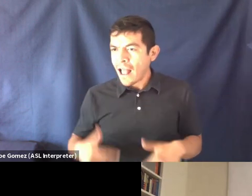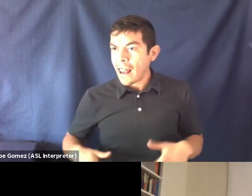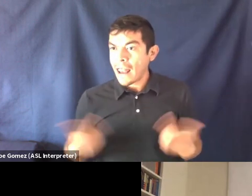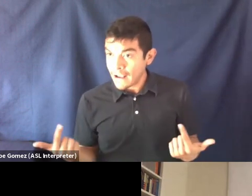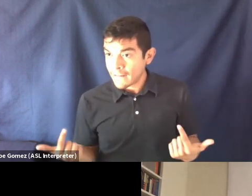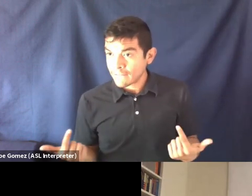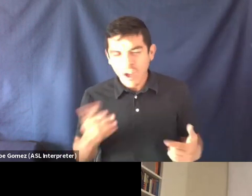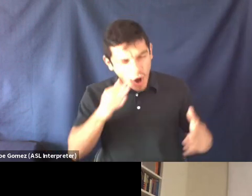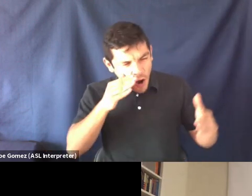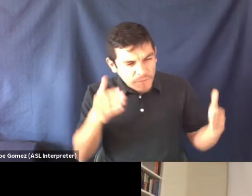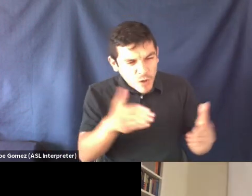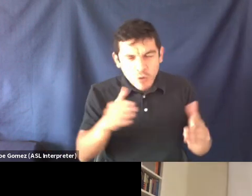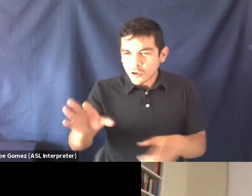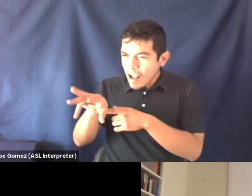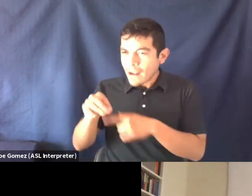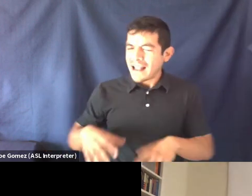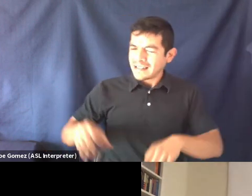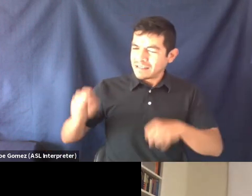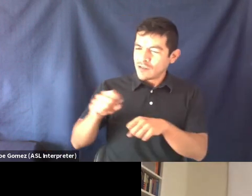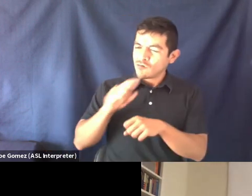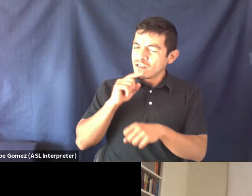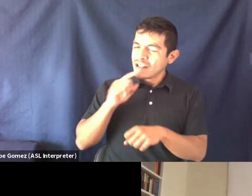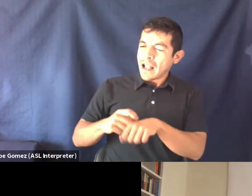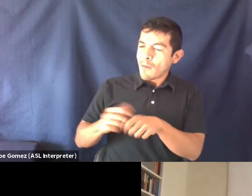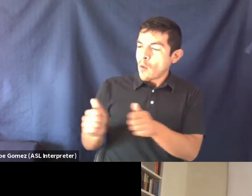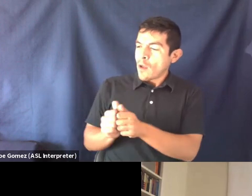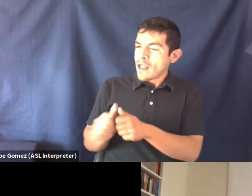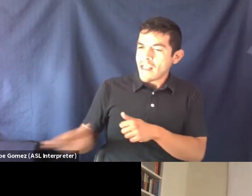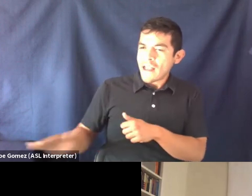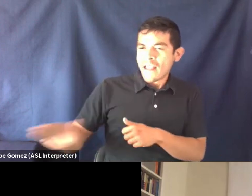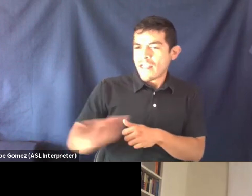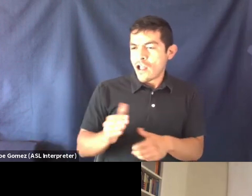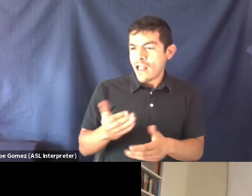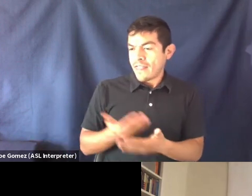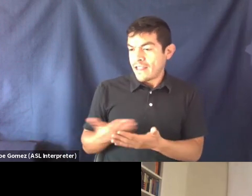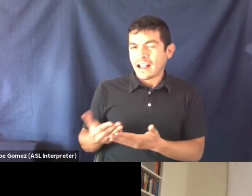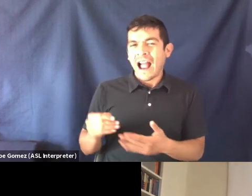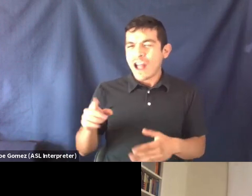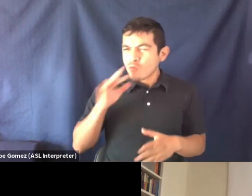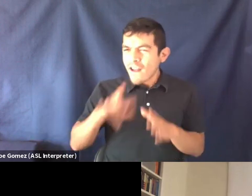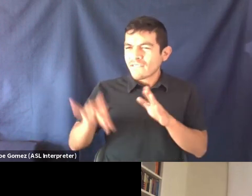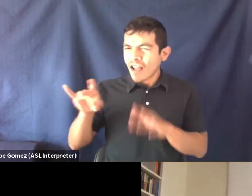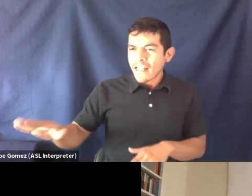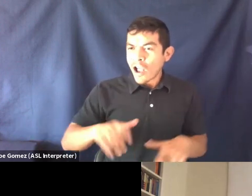you'll find that they have such rich lives and you know they shouldn't be discounted. And then another one is to question